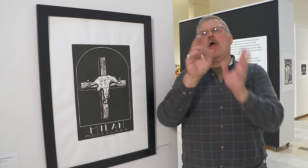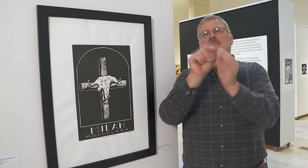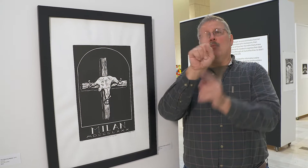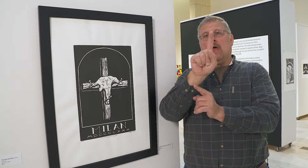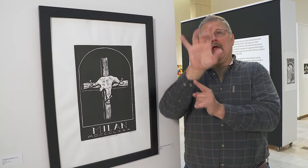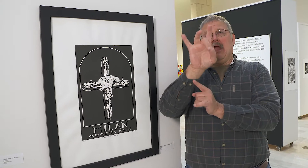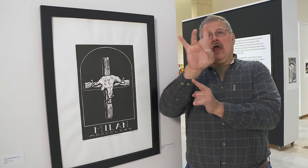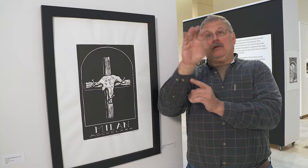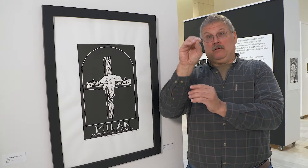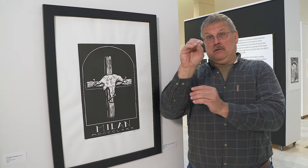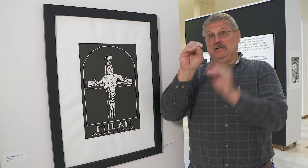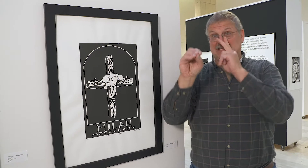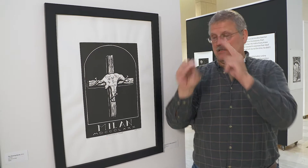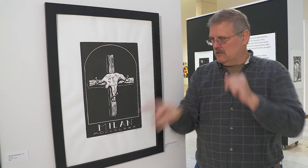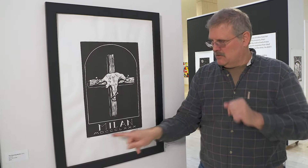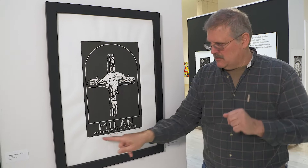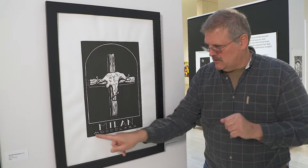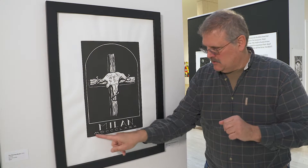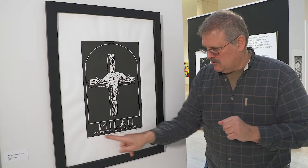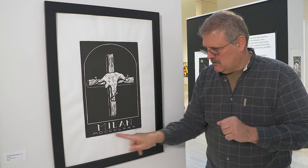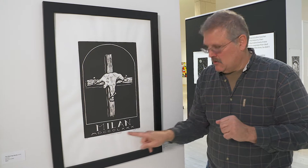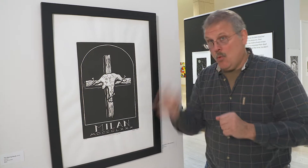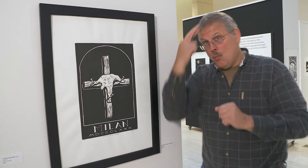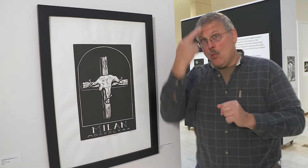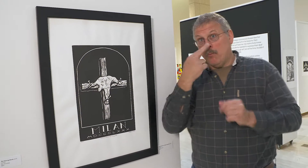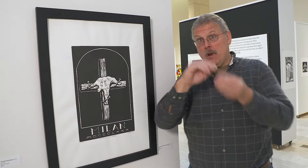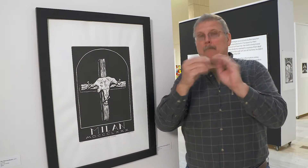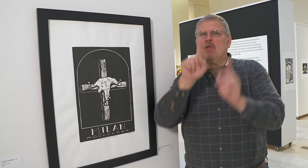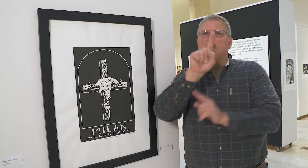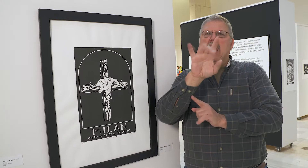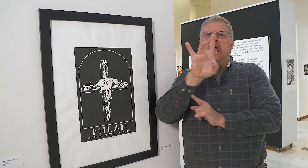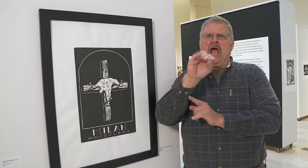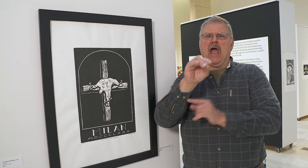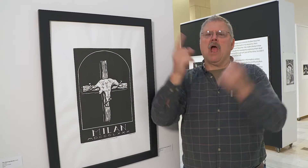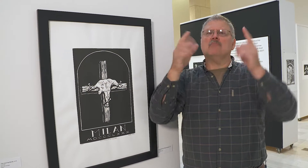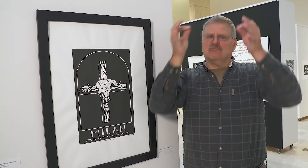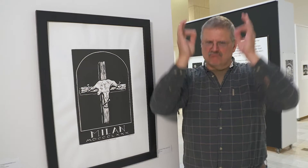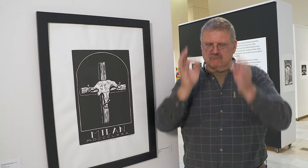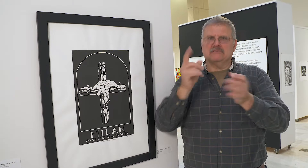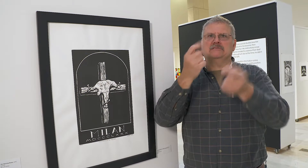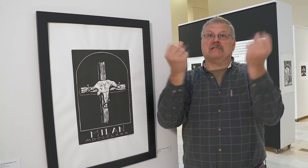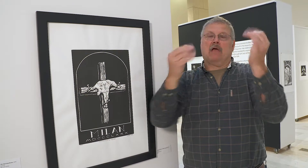Years ago, the Milan Conference took place in 1880, the Roman numerals here are 1880.